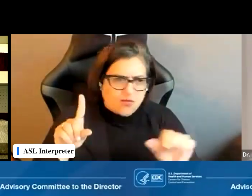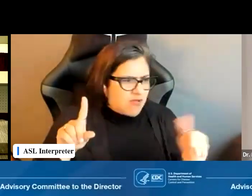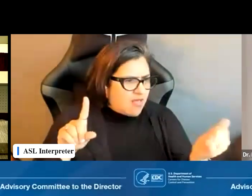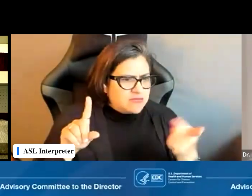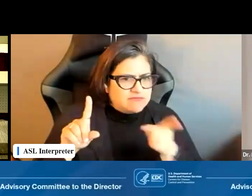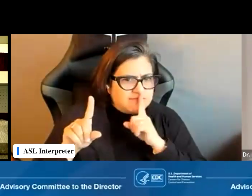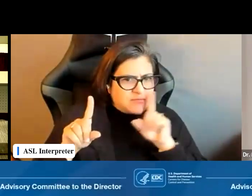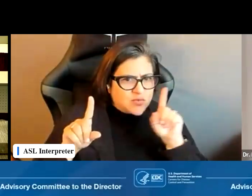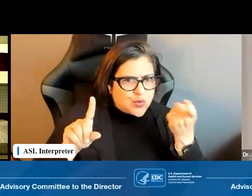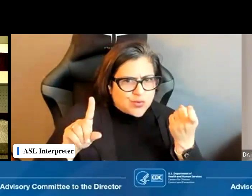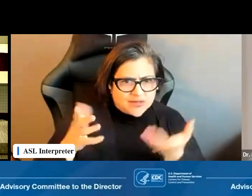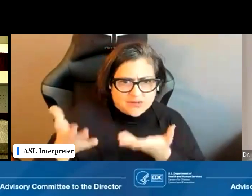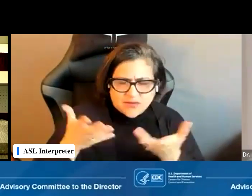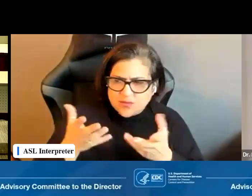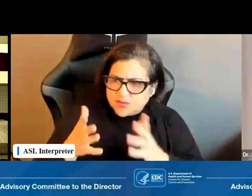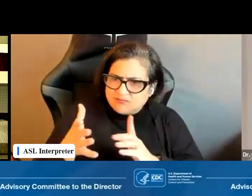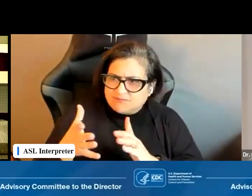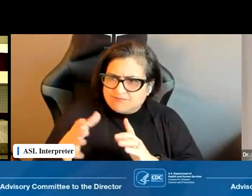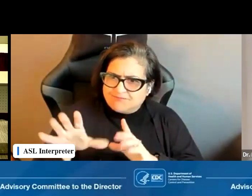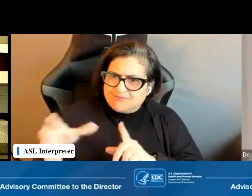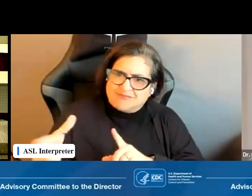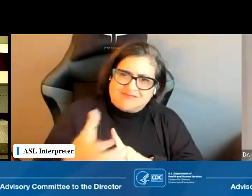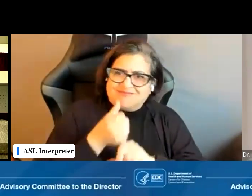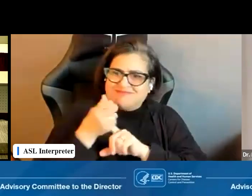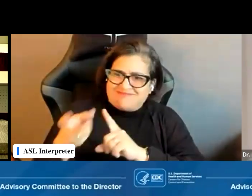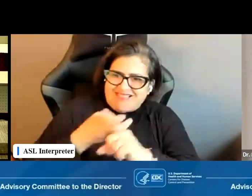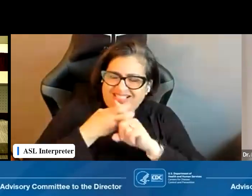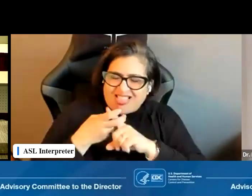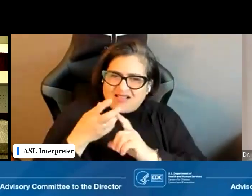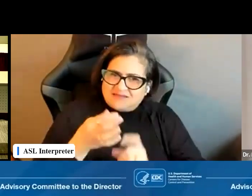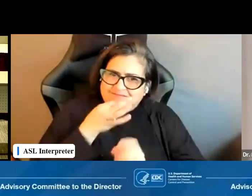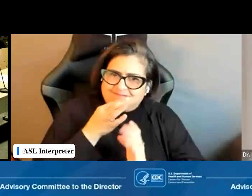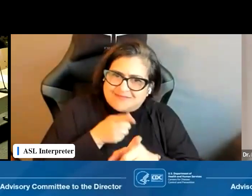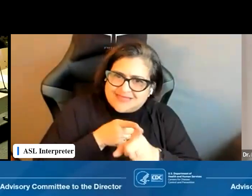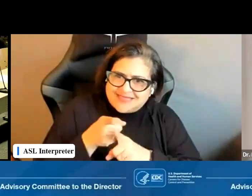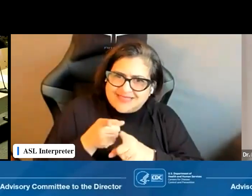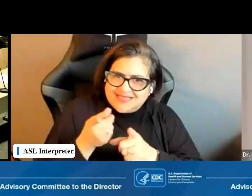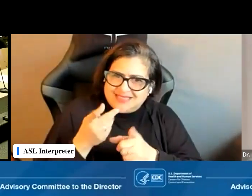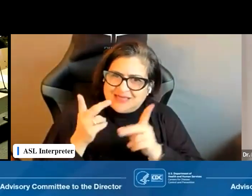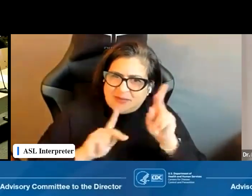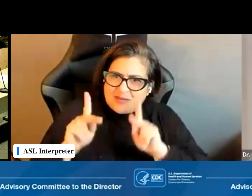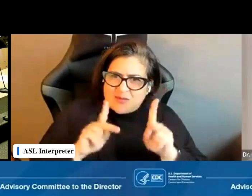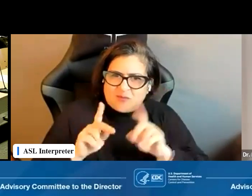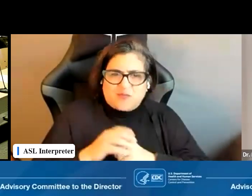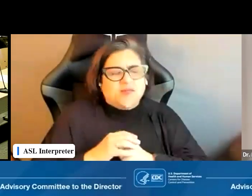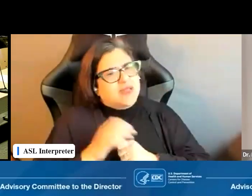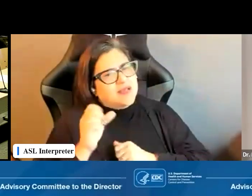to do that to get the talent that you need? So I'll start -- Yeah. No, it's -- well, you know, of course, just boy is charm.